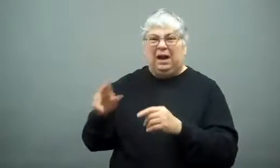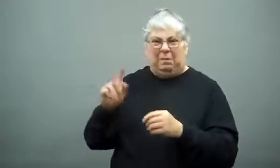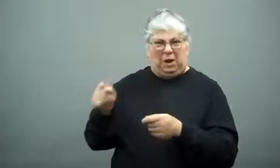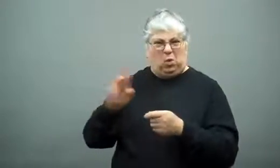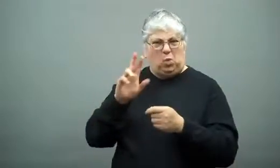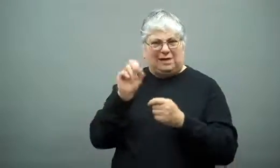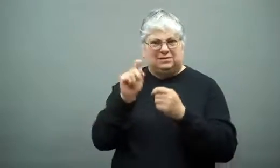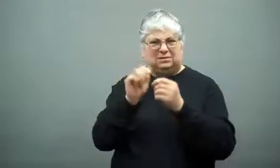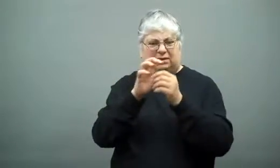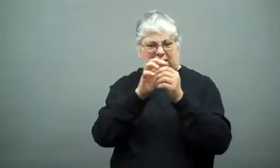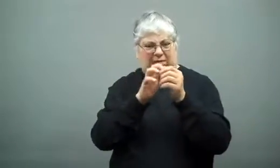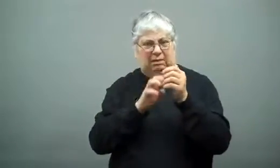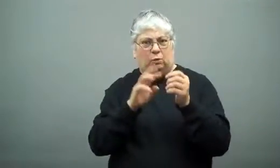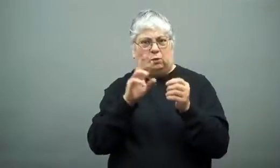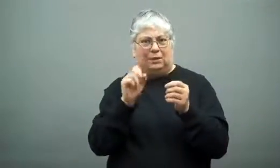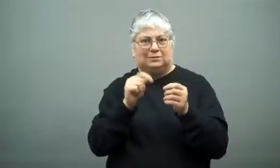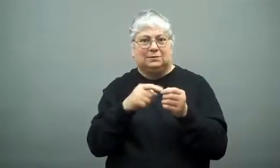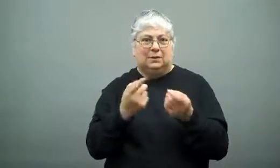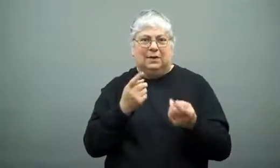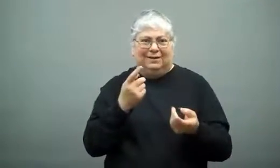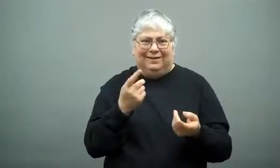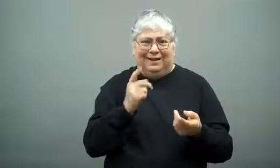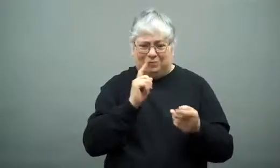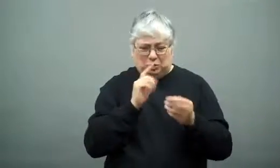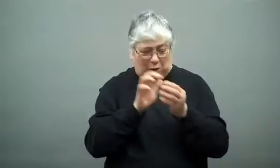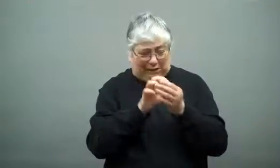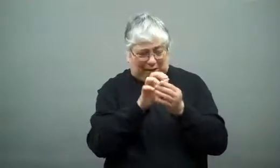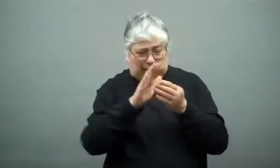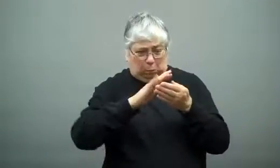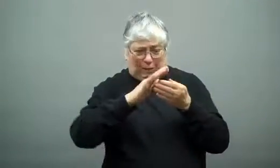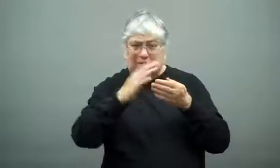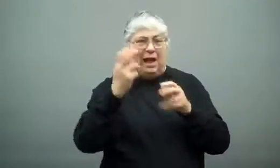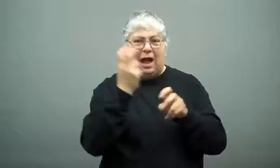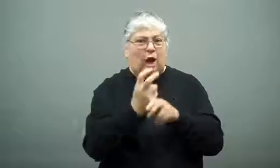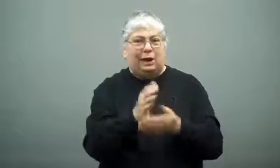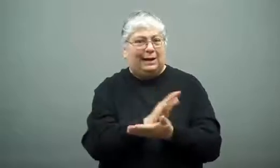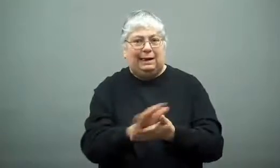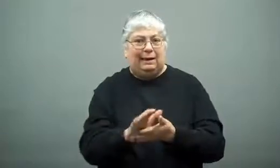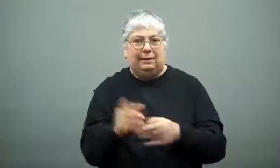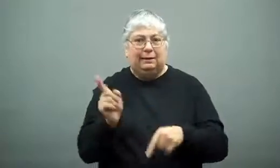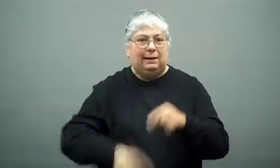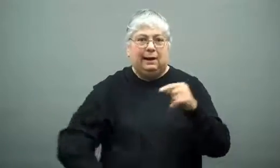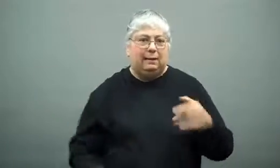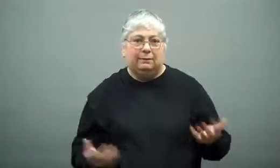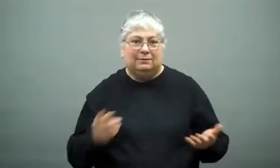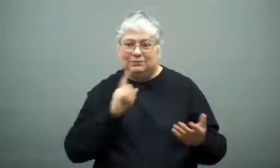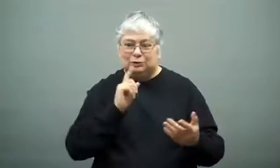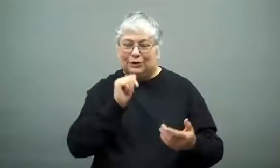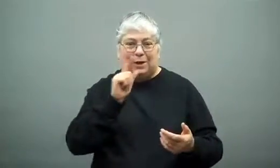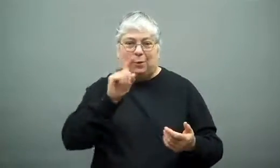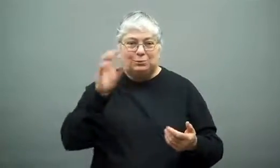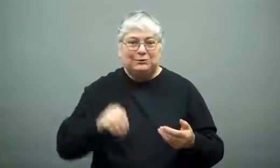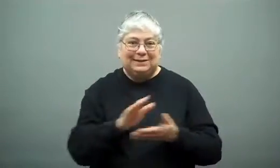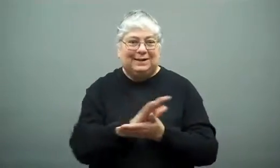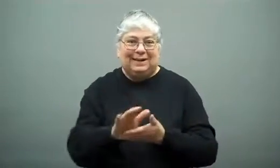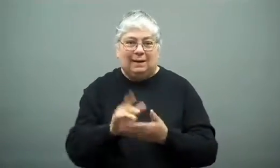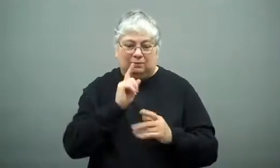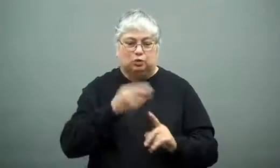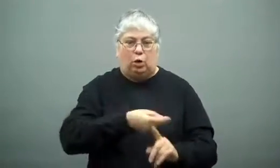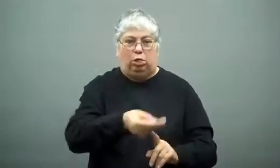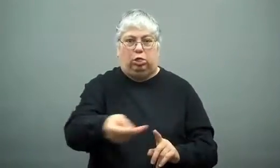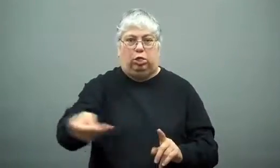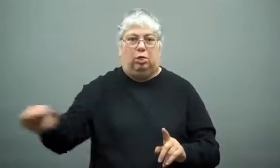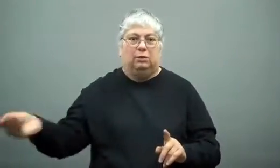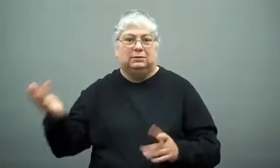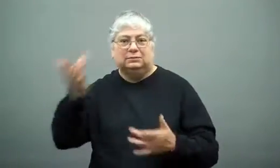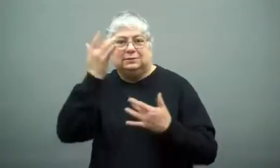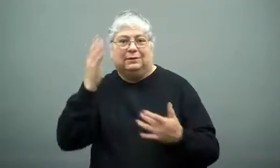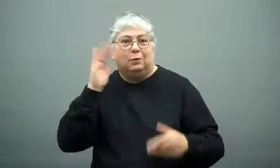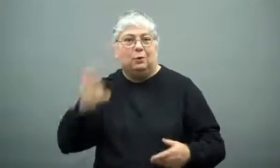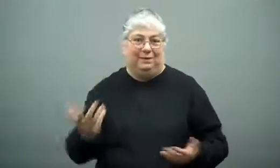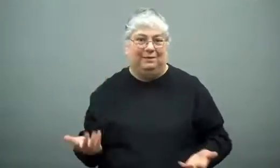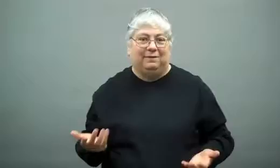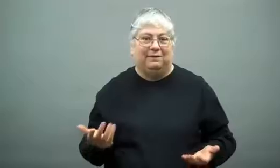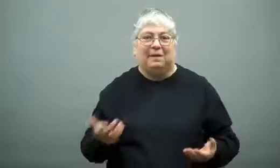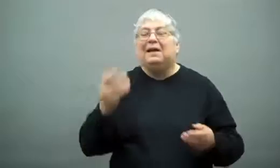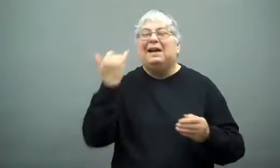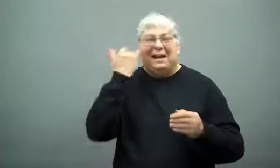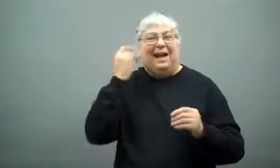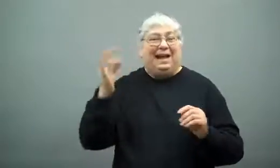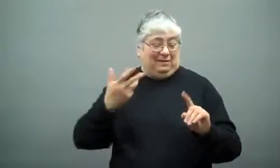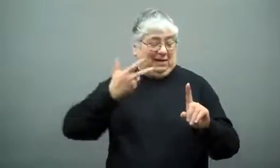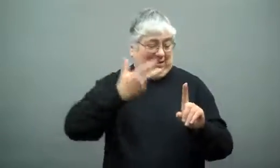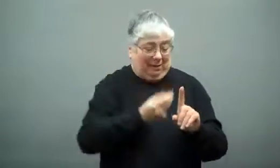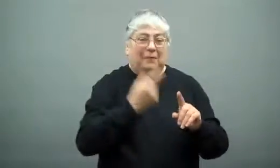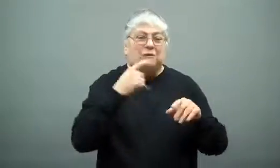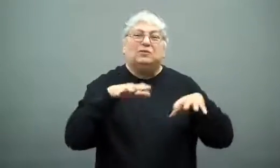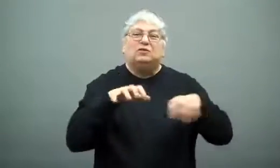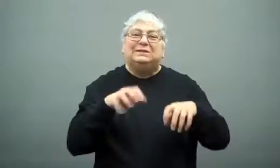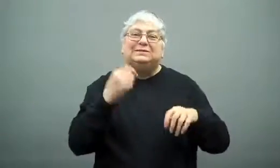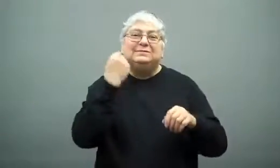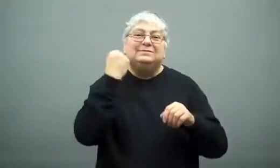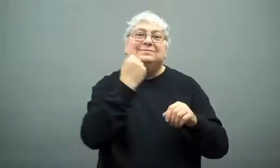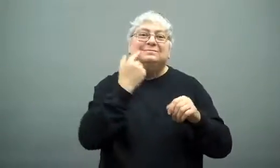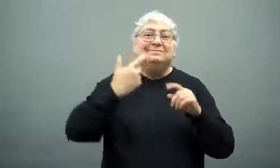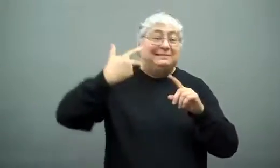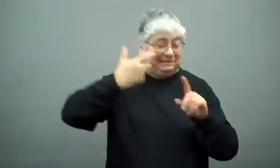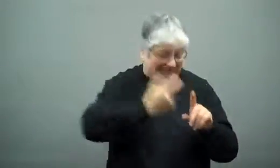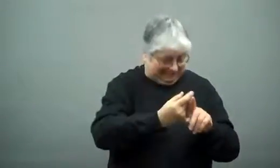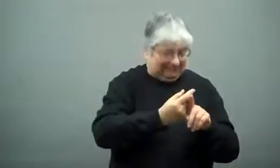They were rusty, and could not be sterilized thoroughly.